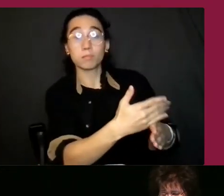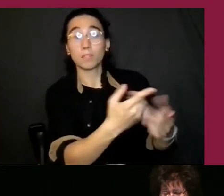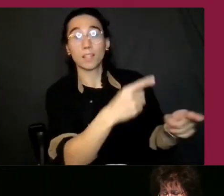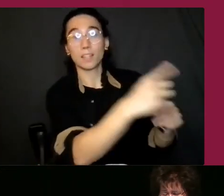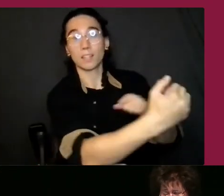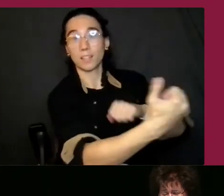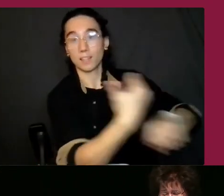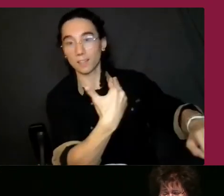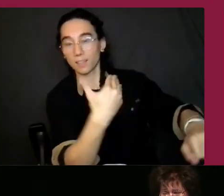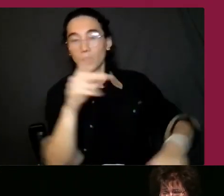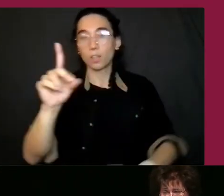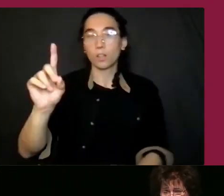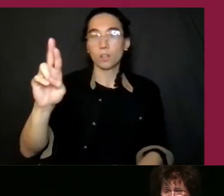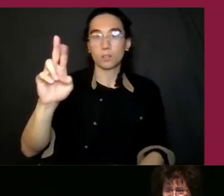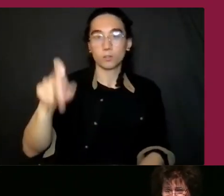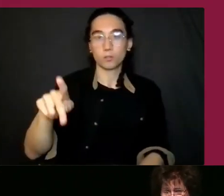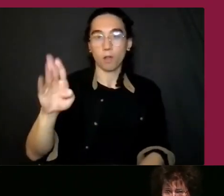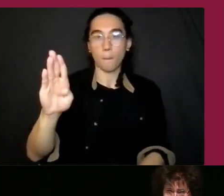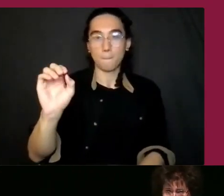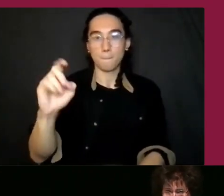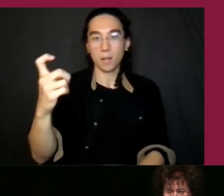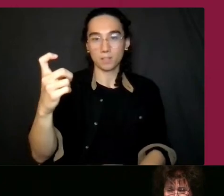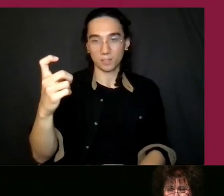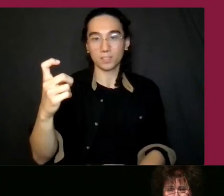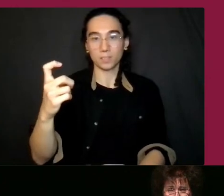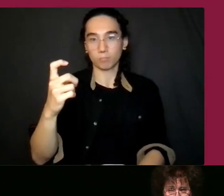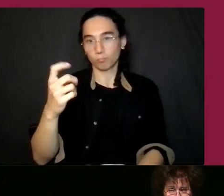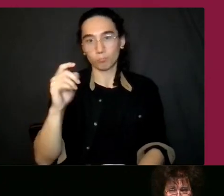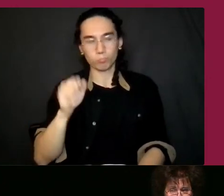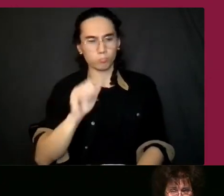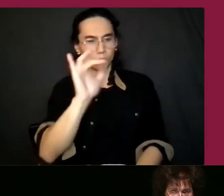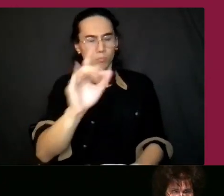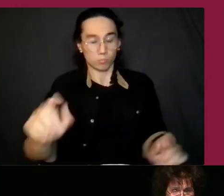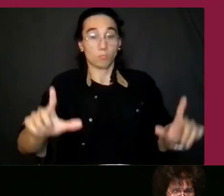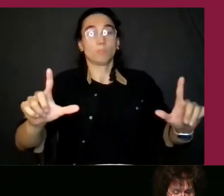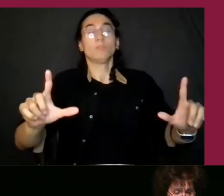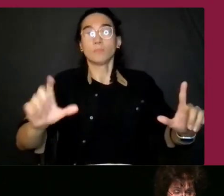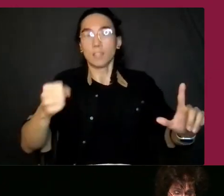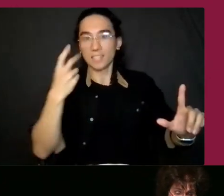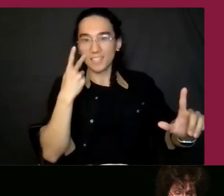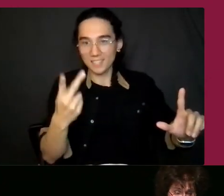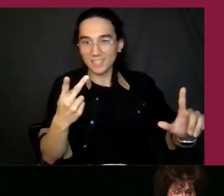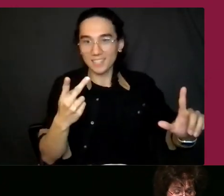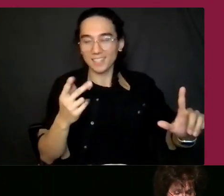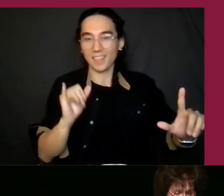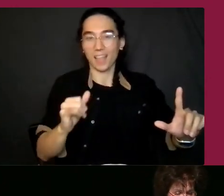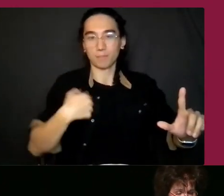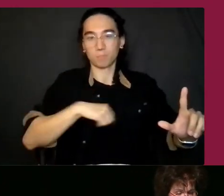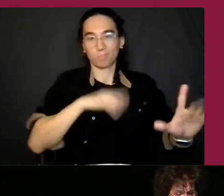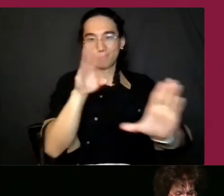Antelope Valley College is all over their records um, because we have one of the three planes.